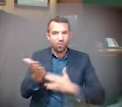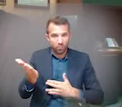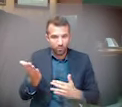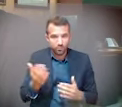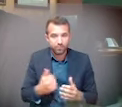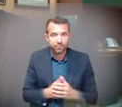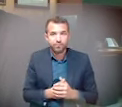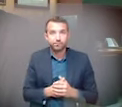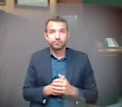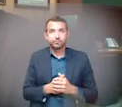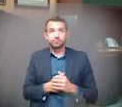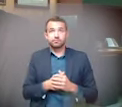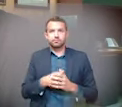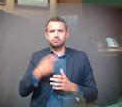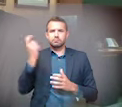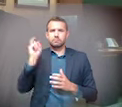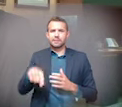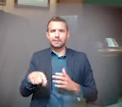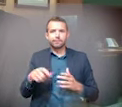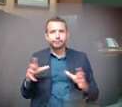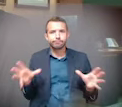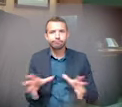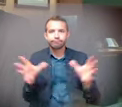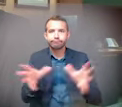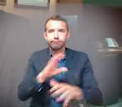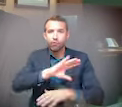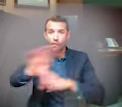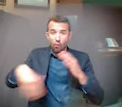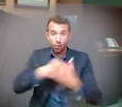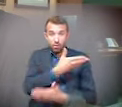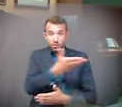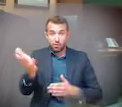to encourage everyone to go on that journey for themselves.